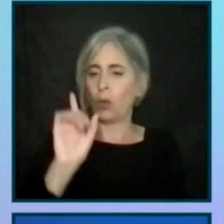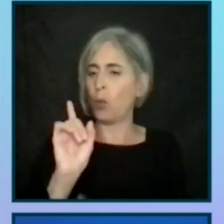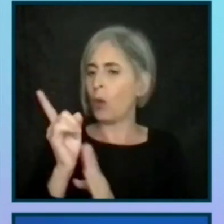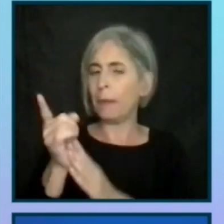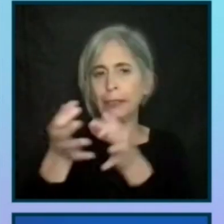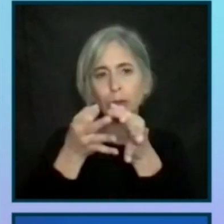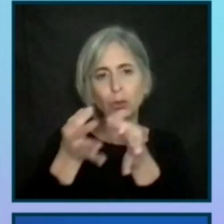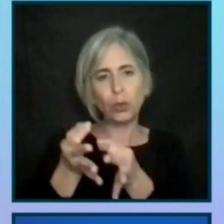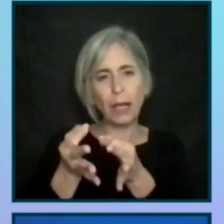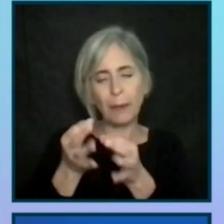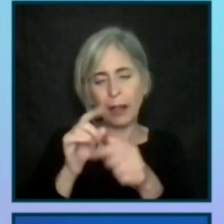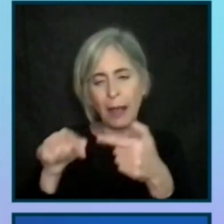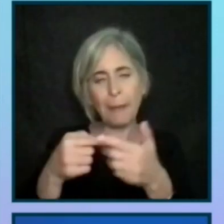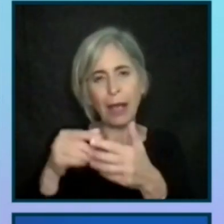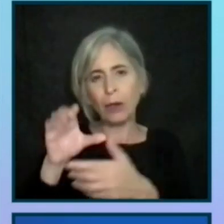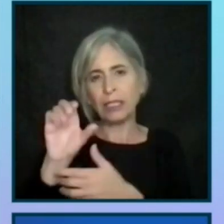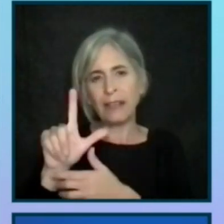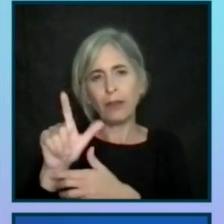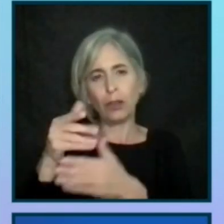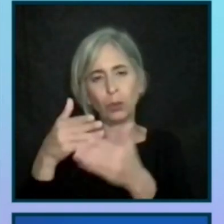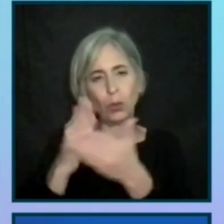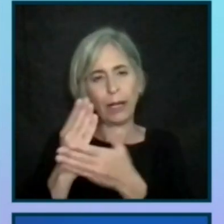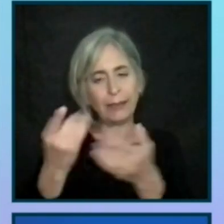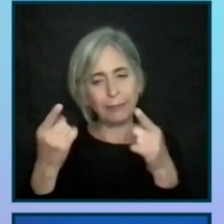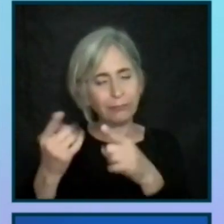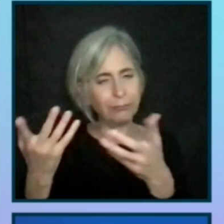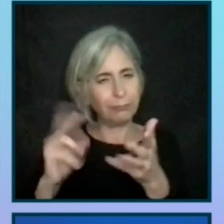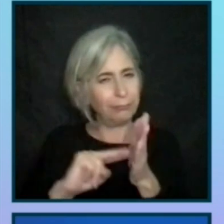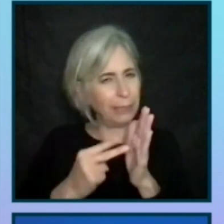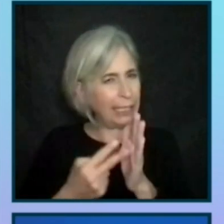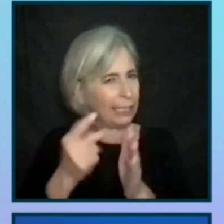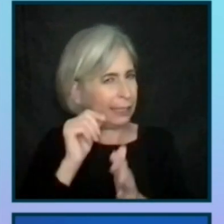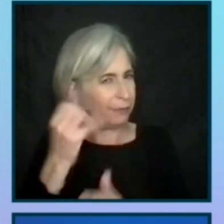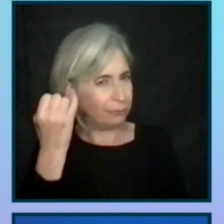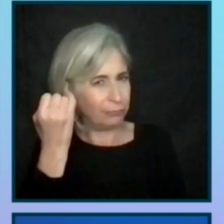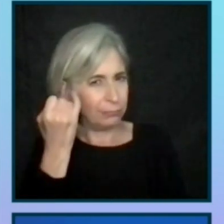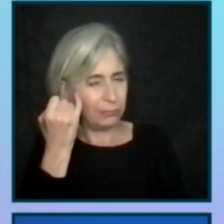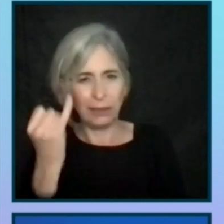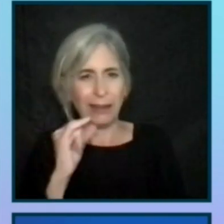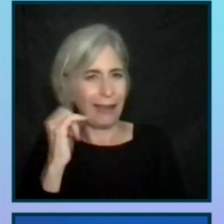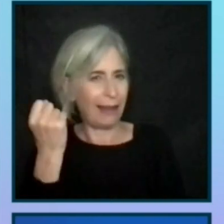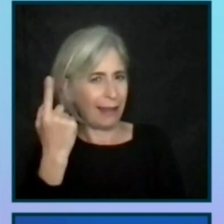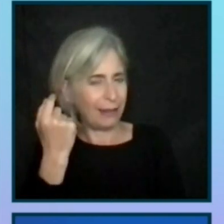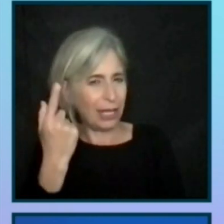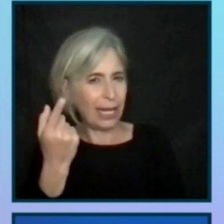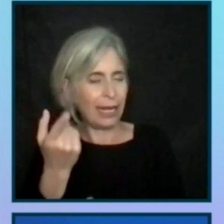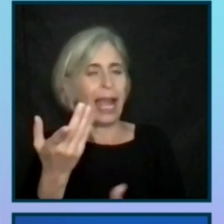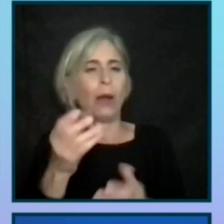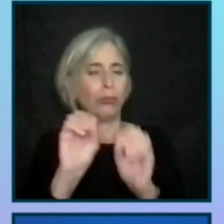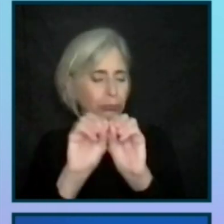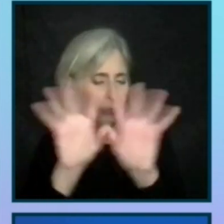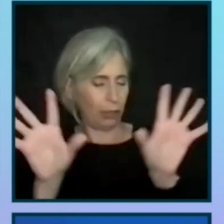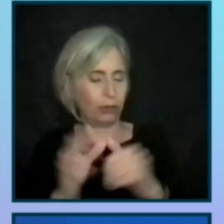about what civil rights are in case anybody doesn't really have a clear idea. Now, if you have a disability,